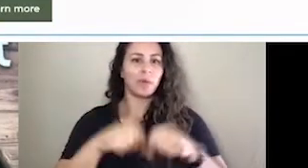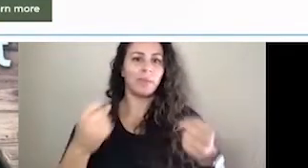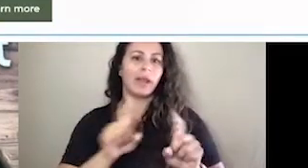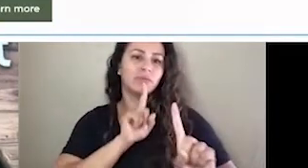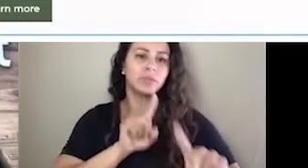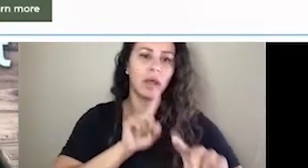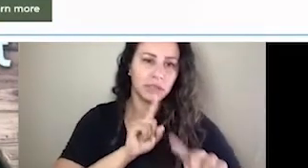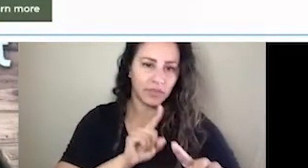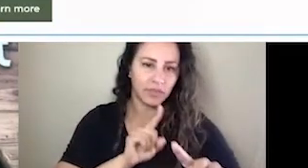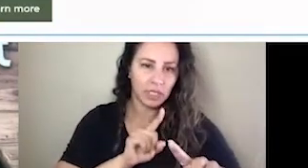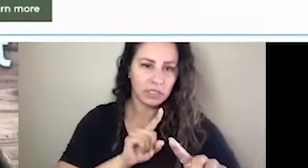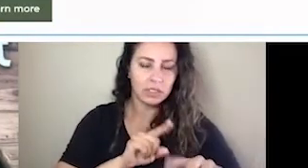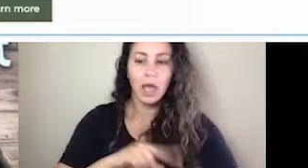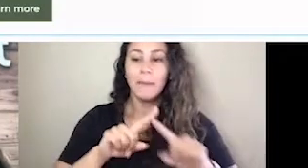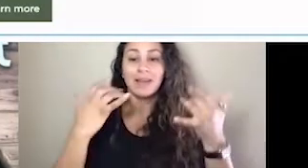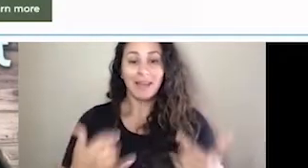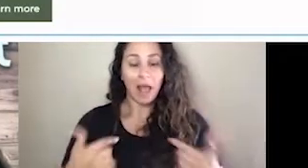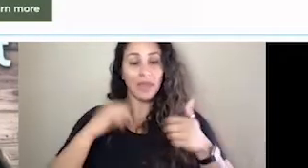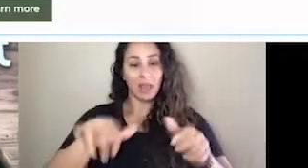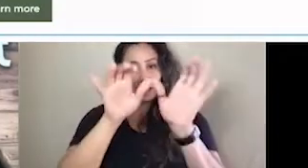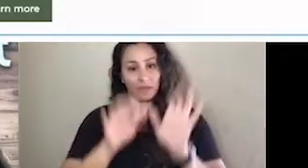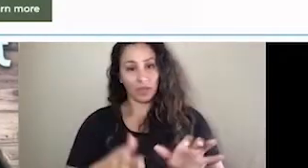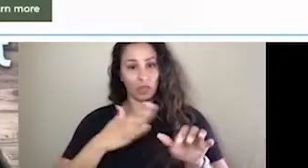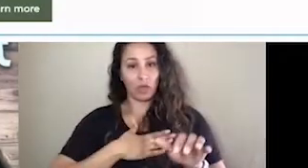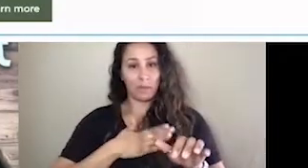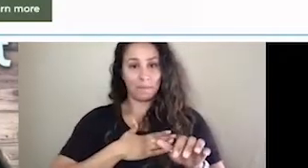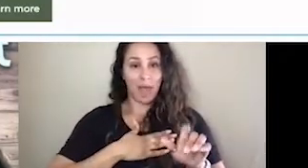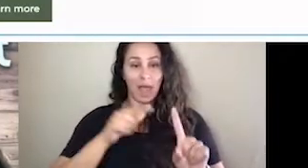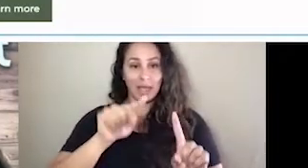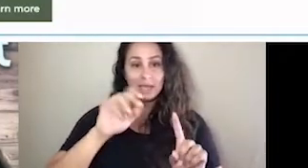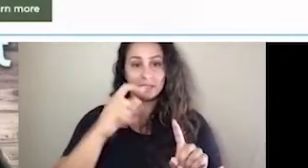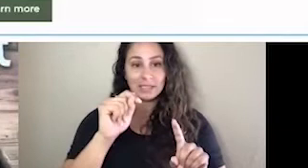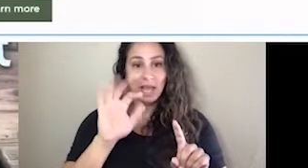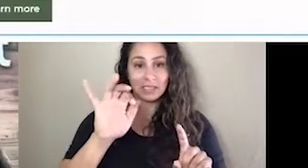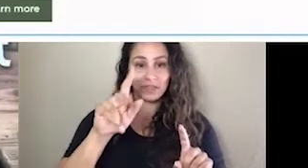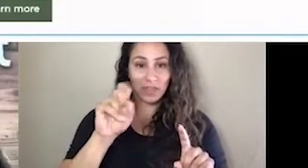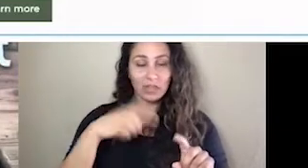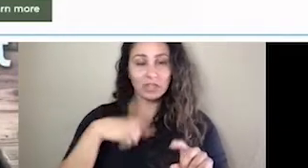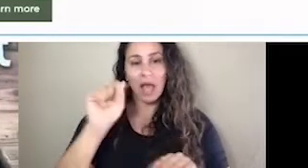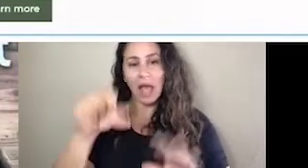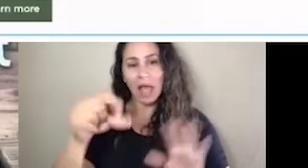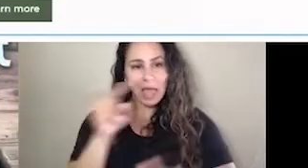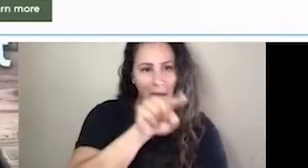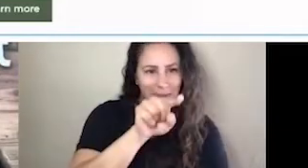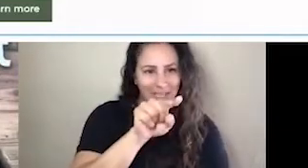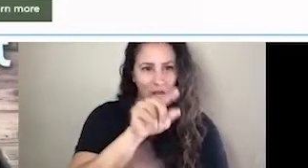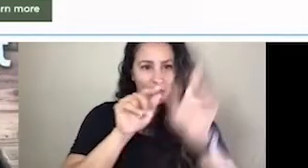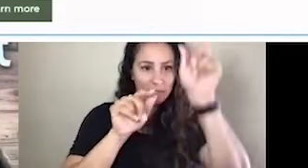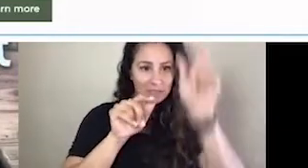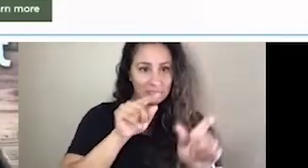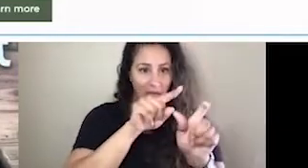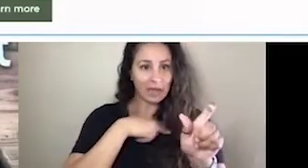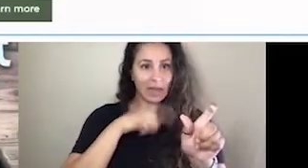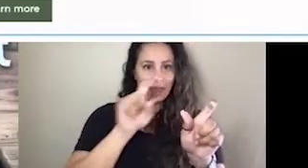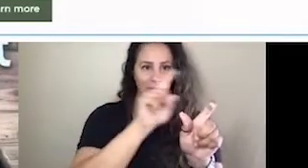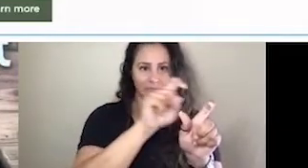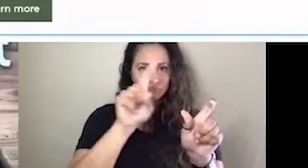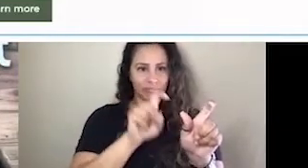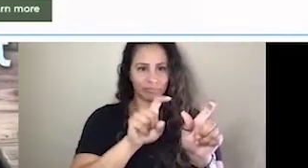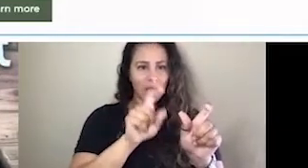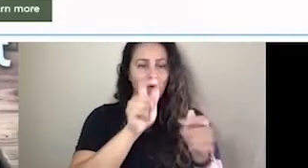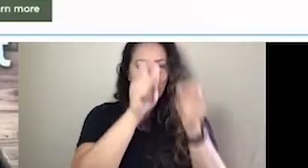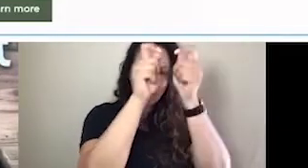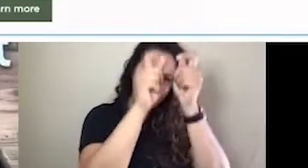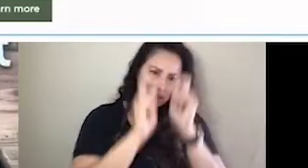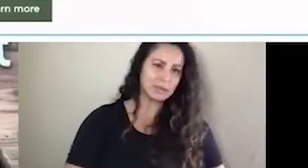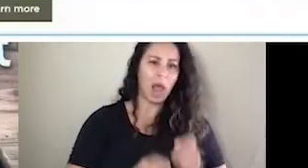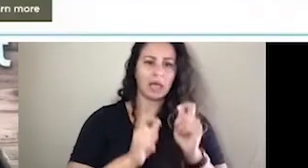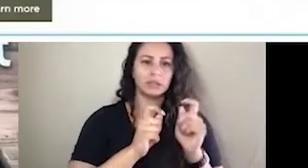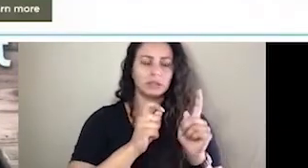NOW THAT I CAN CONFIGURE MY RICH TEXT FIELDS I CAN COME